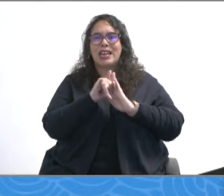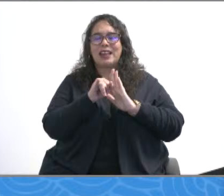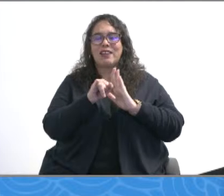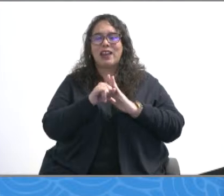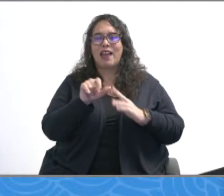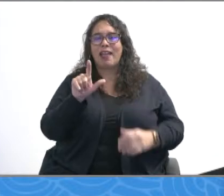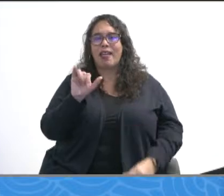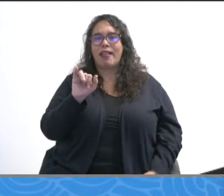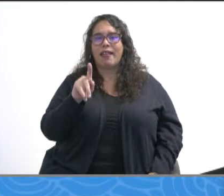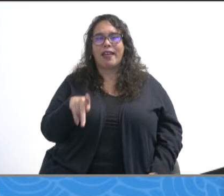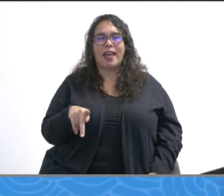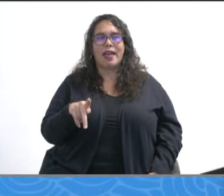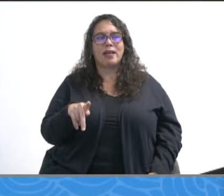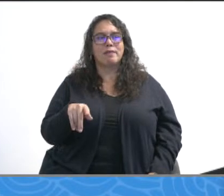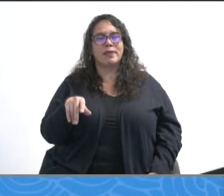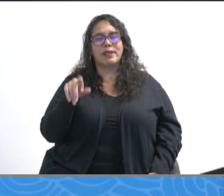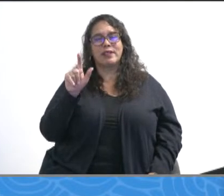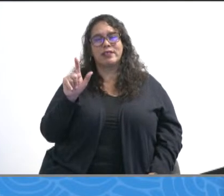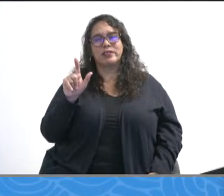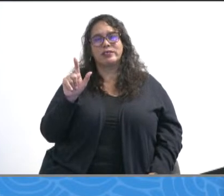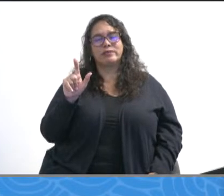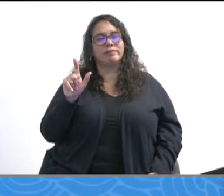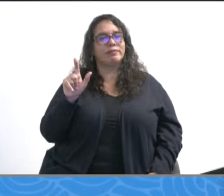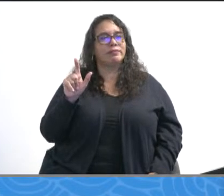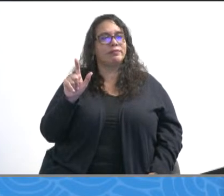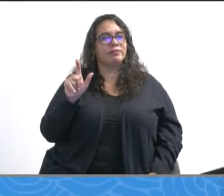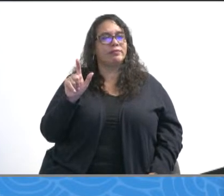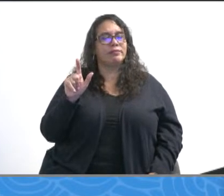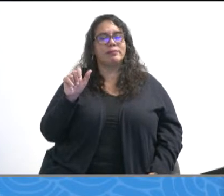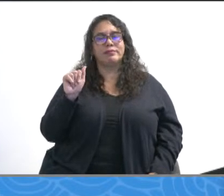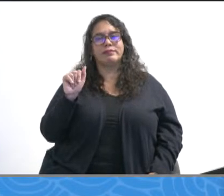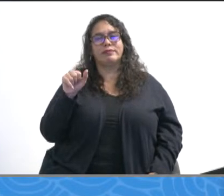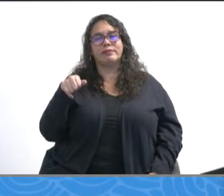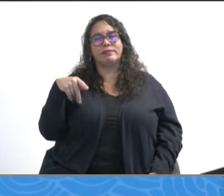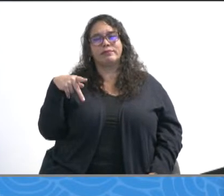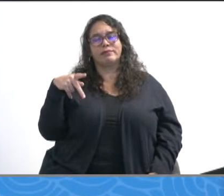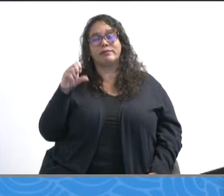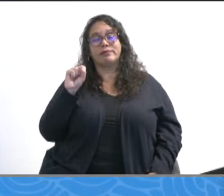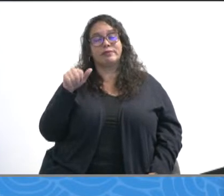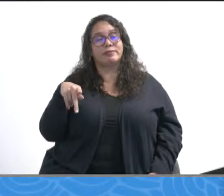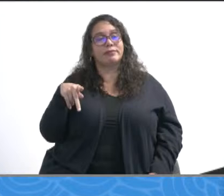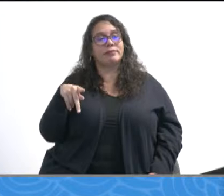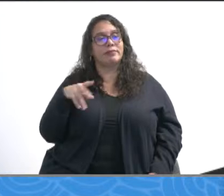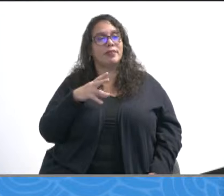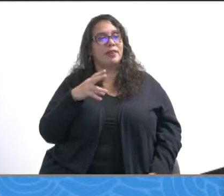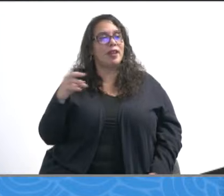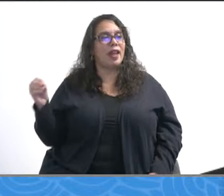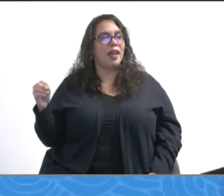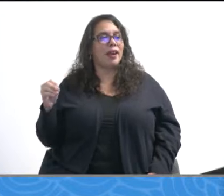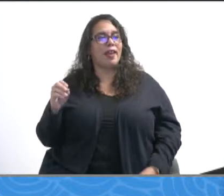Learning Acceleration and Support Plan, also known as LASP, and the Elementary and Secondary School